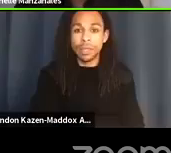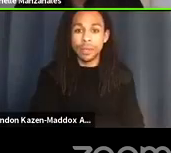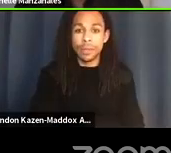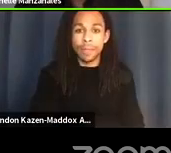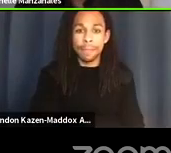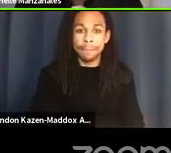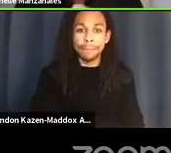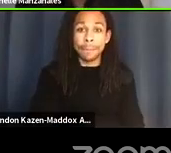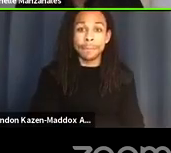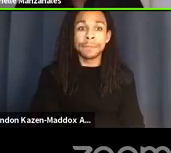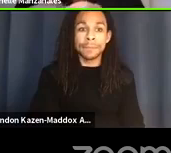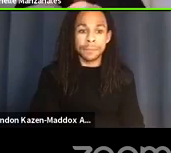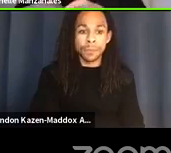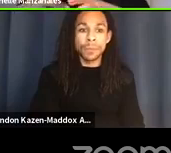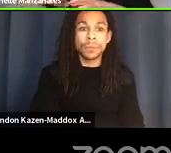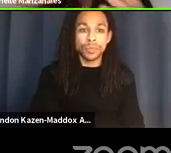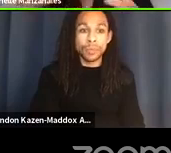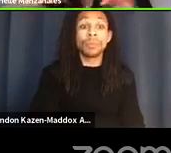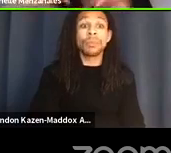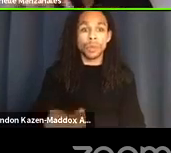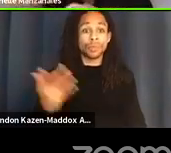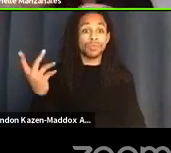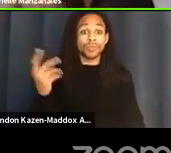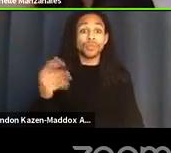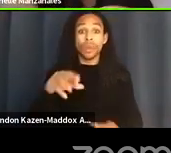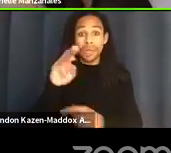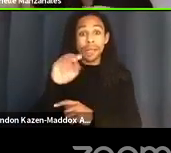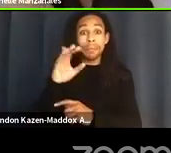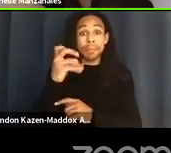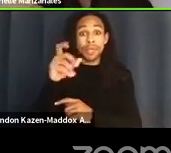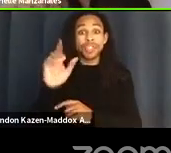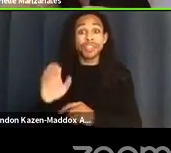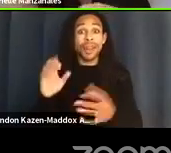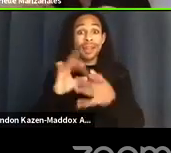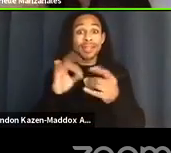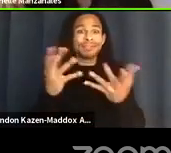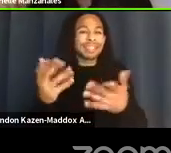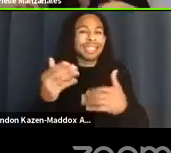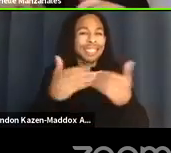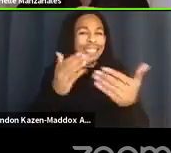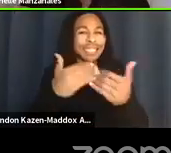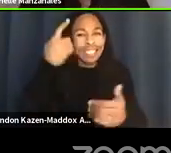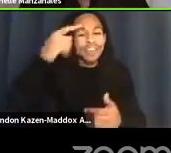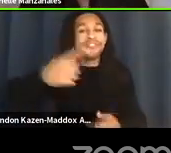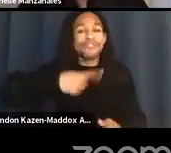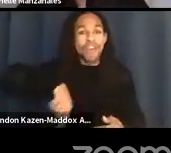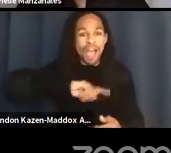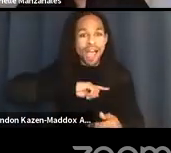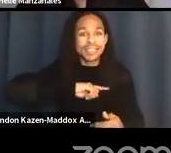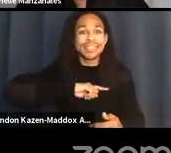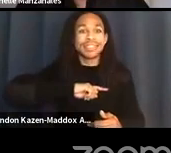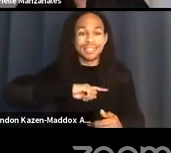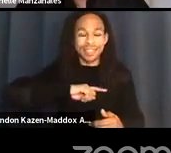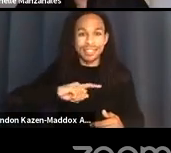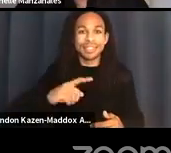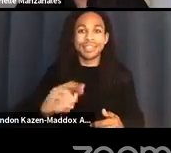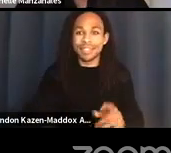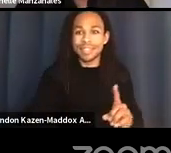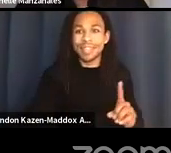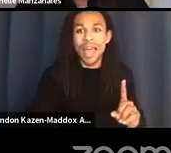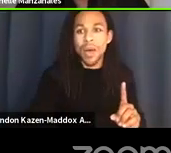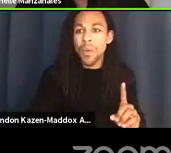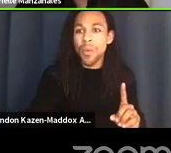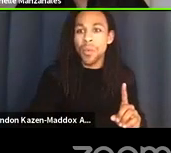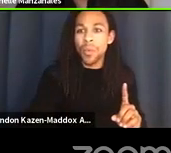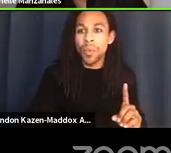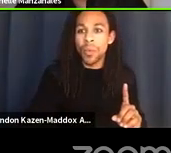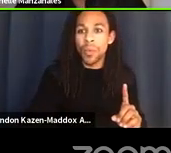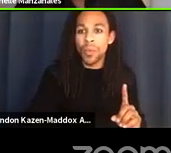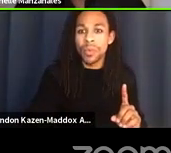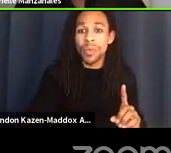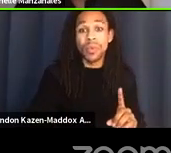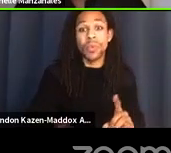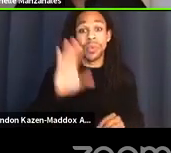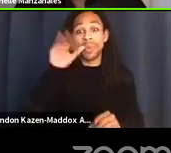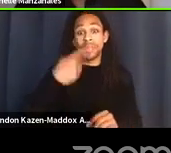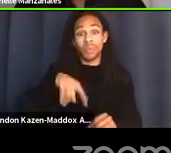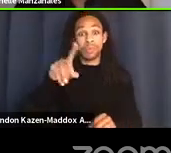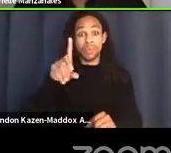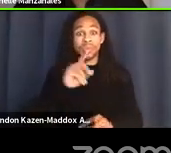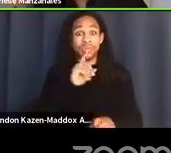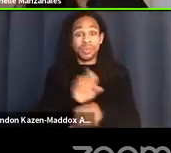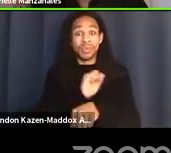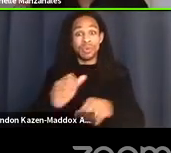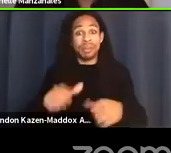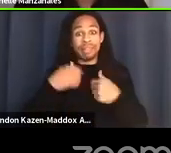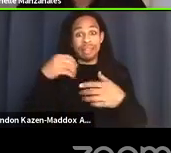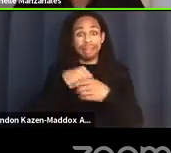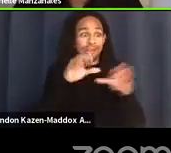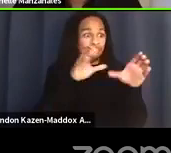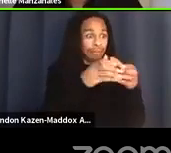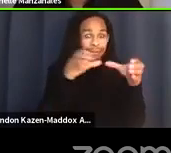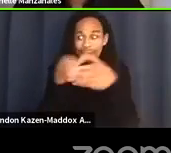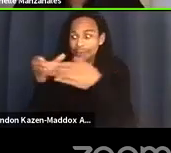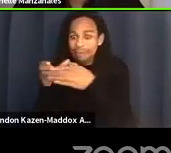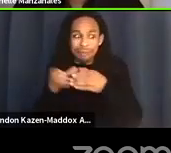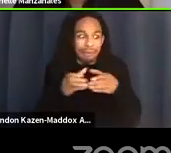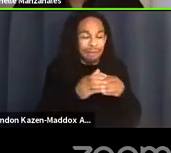yes, yes to everything they said. I will highlight, I think it with as Ana Nery how the different